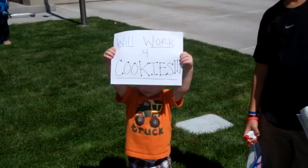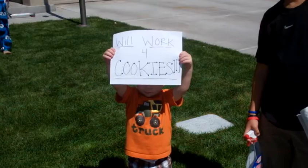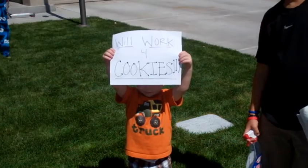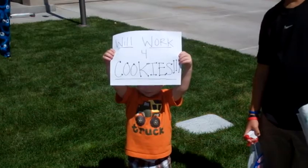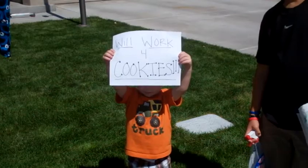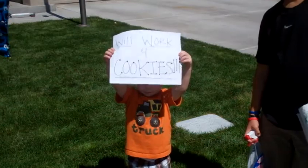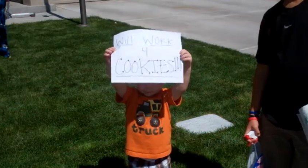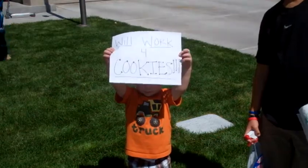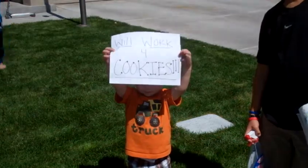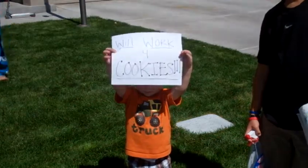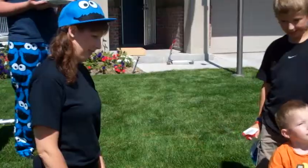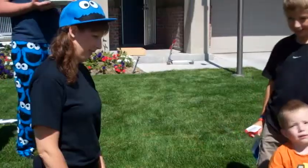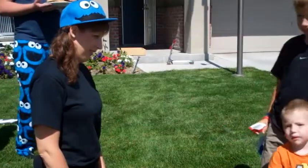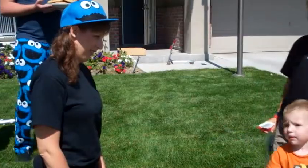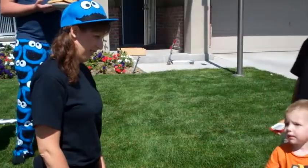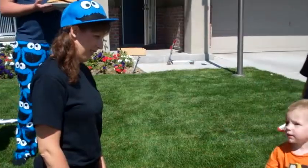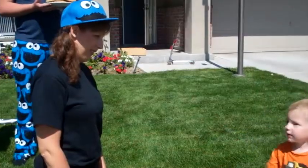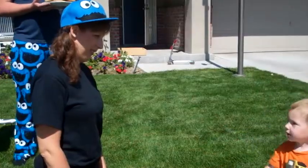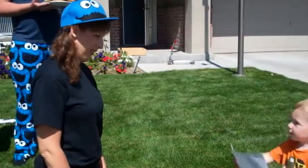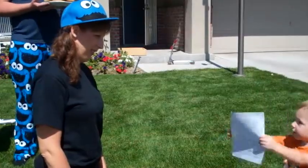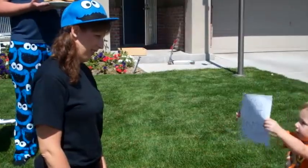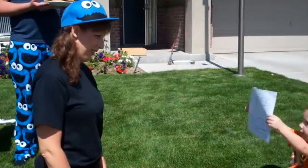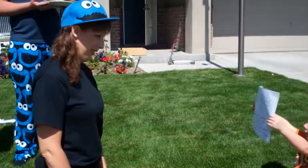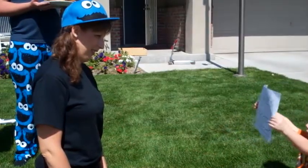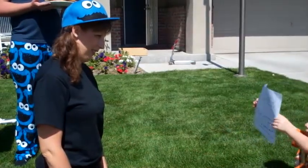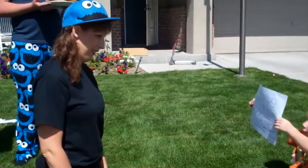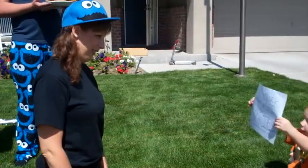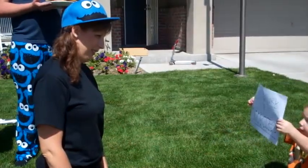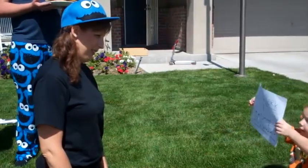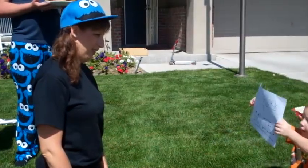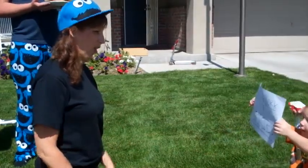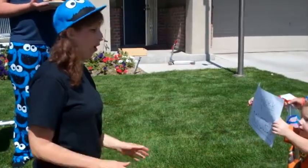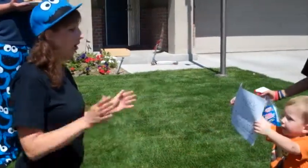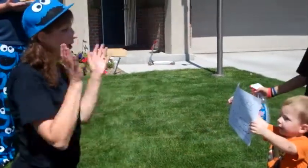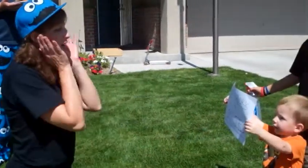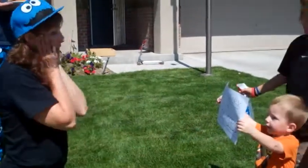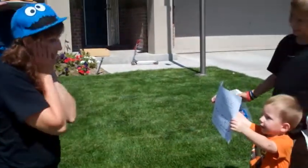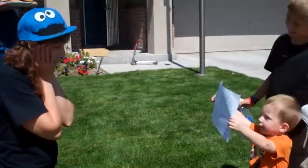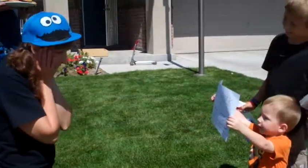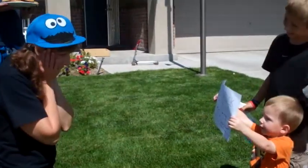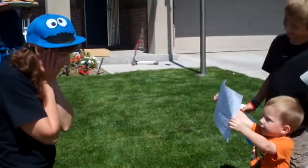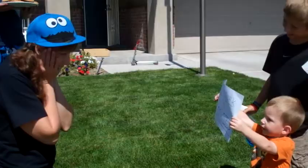But you got cookie So share it maybe